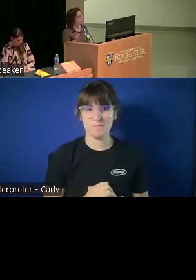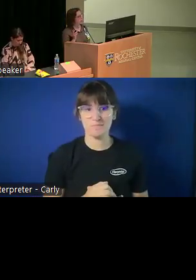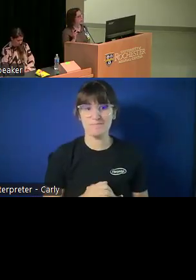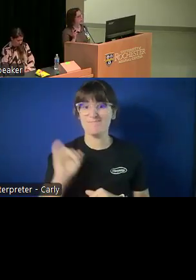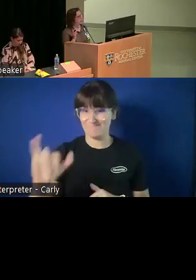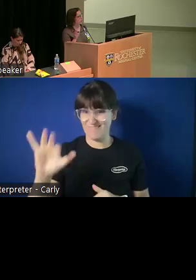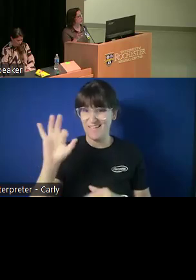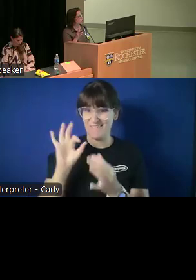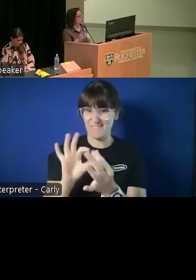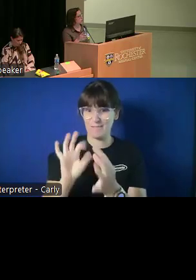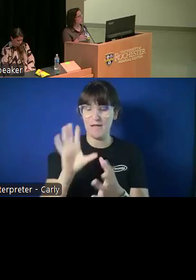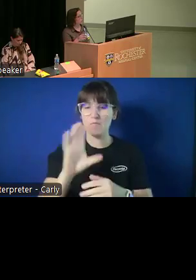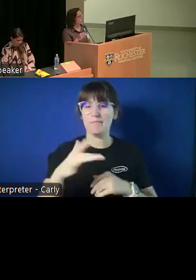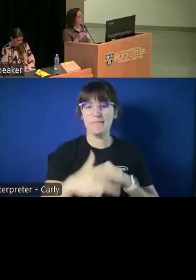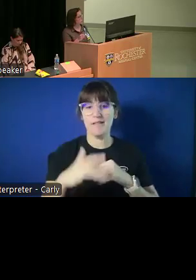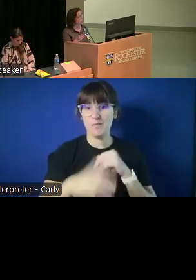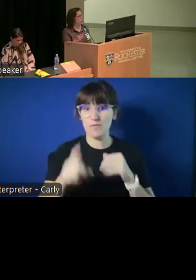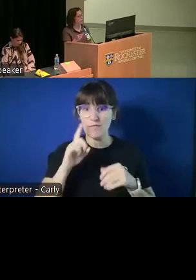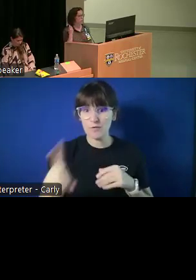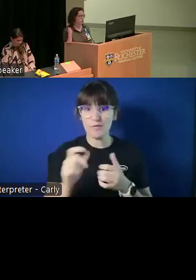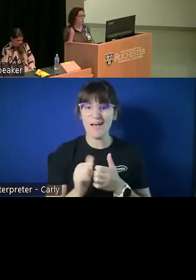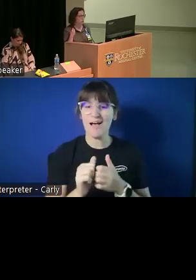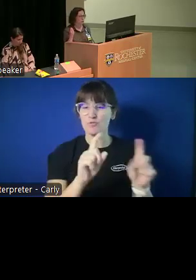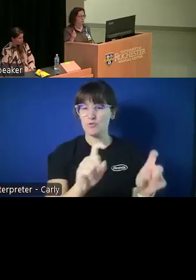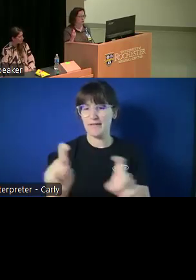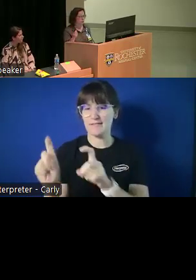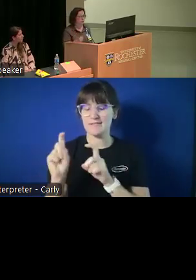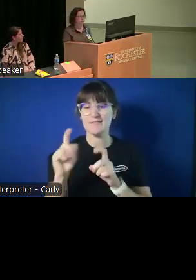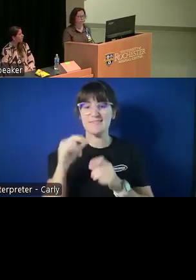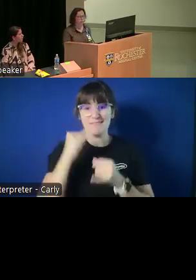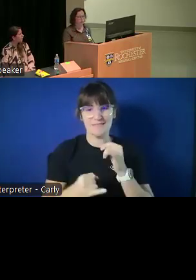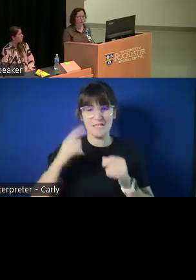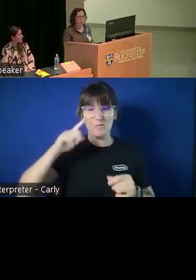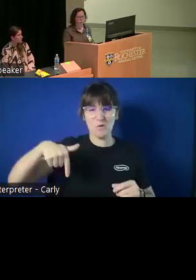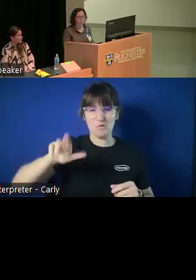will be um available to you via a survey there's a QR code that will pop up here if you're in the